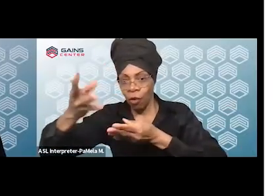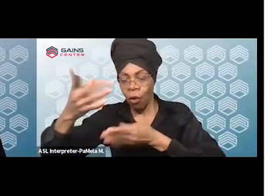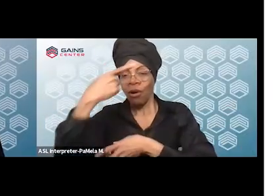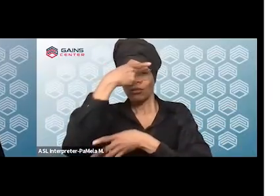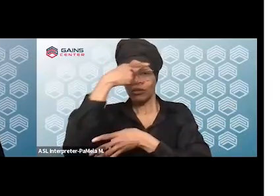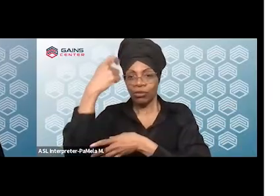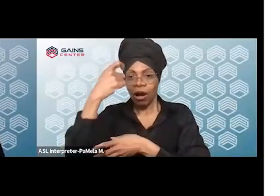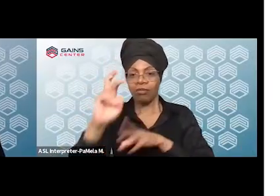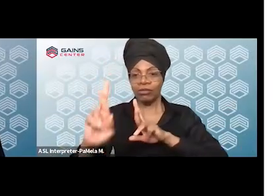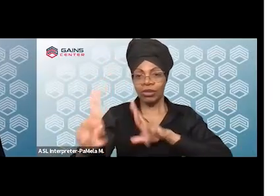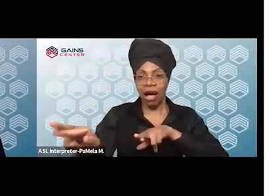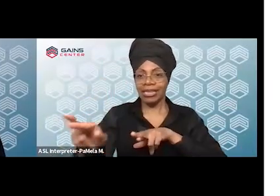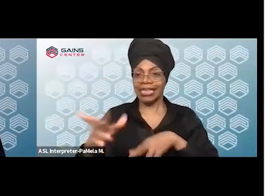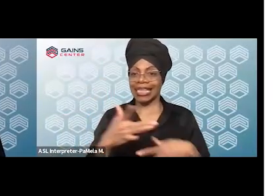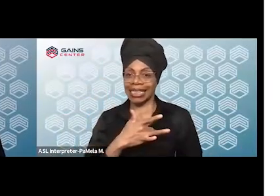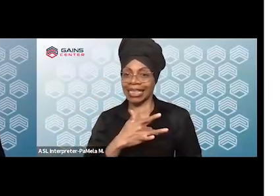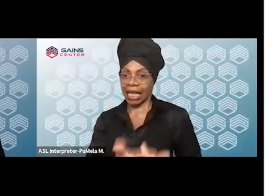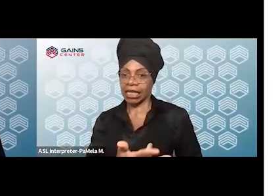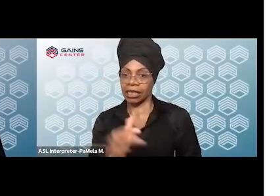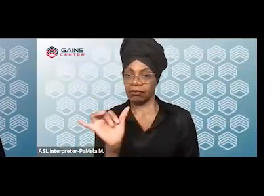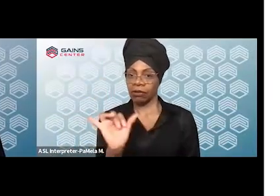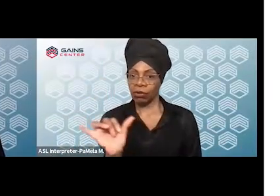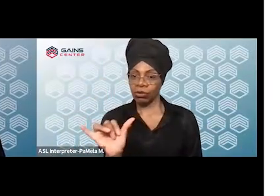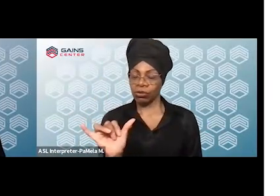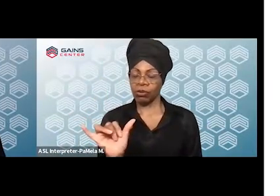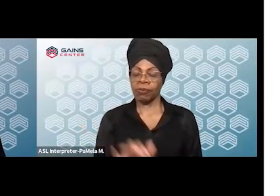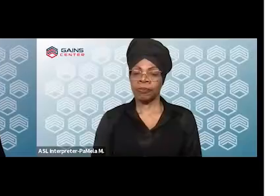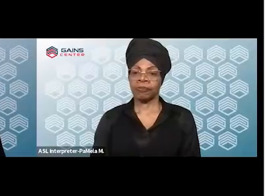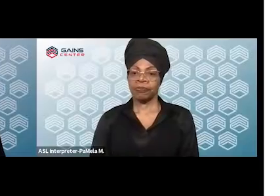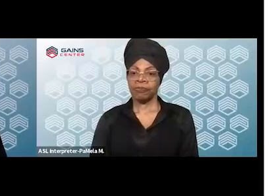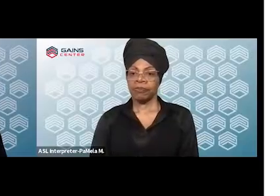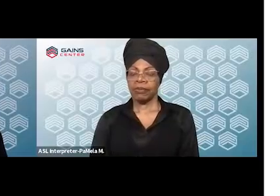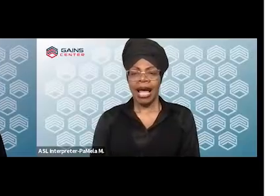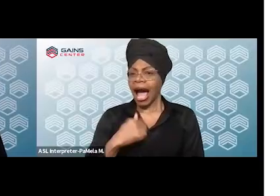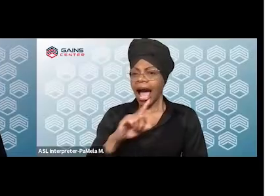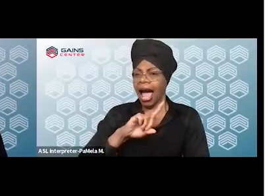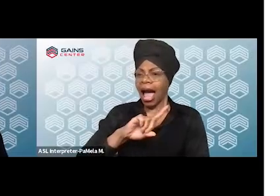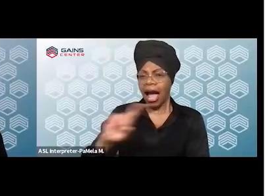and trauma-sensitive, that I asked the question,